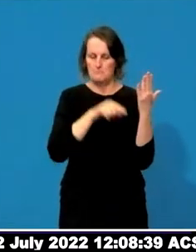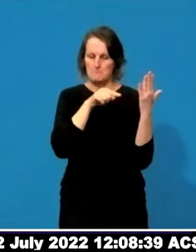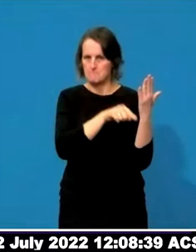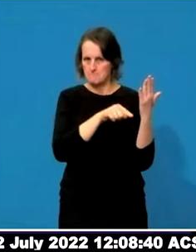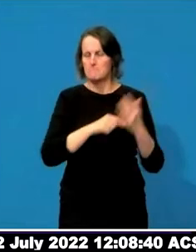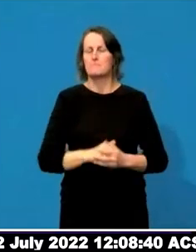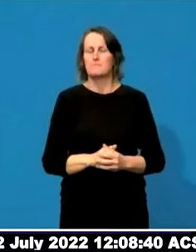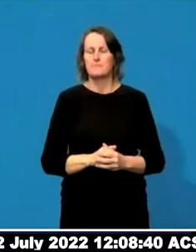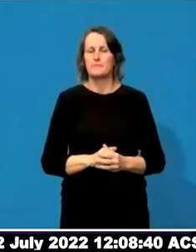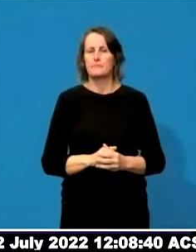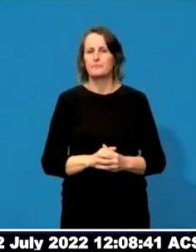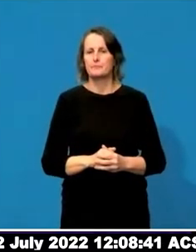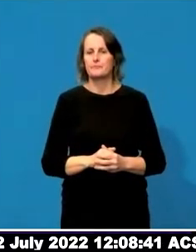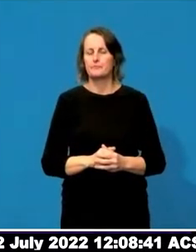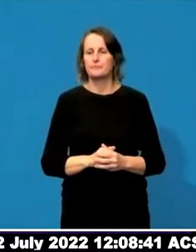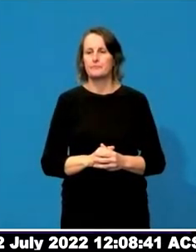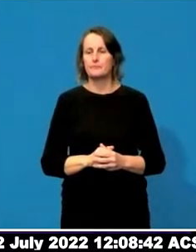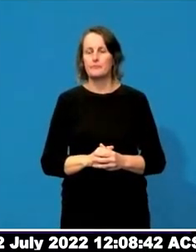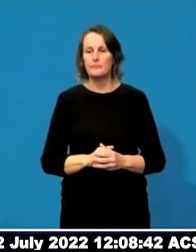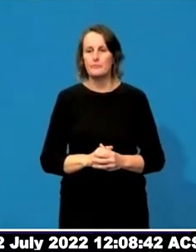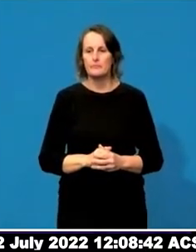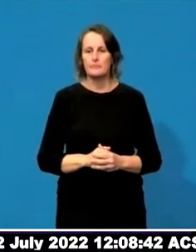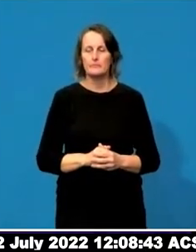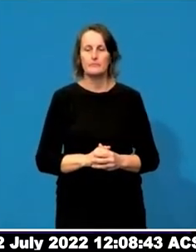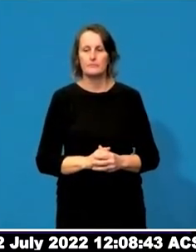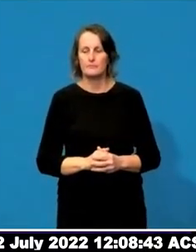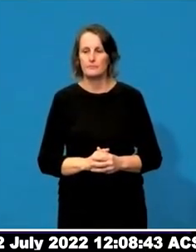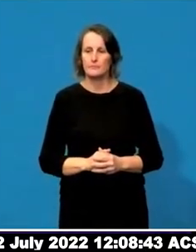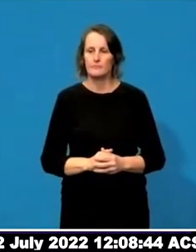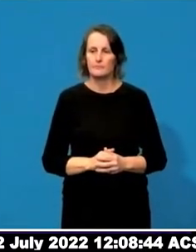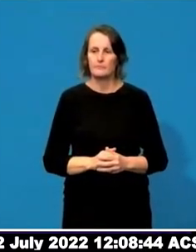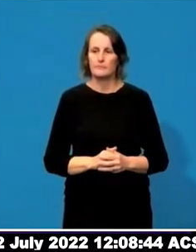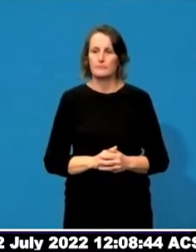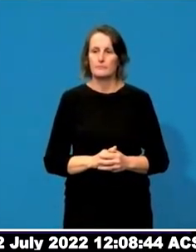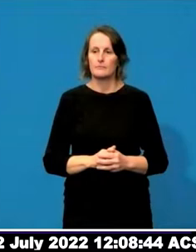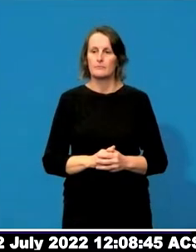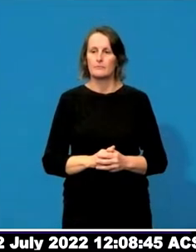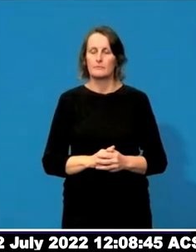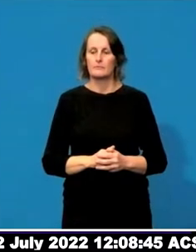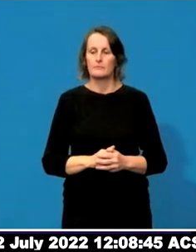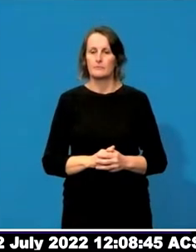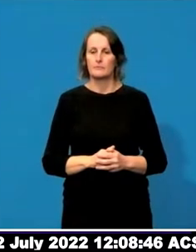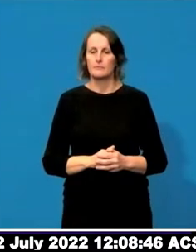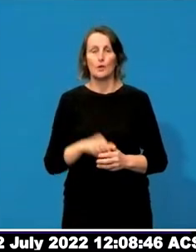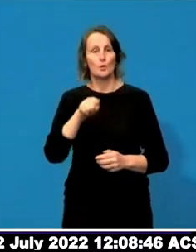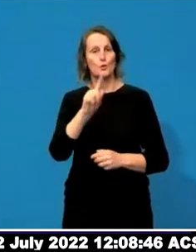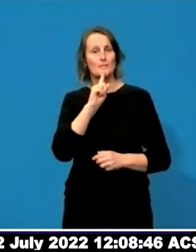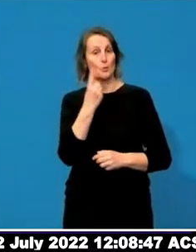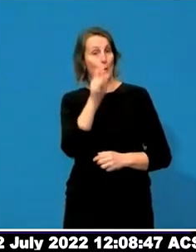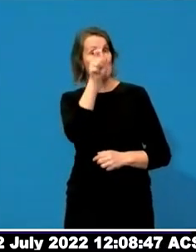you make the observation that when Betty had stable living arrangements,